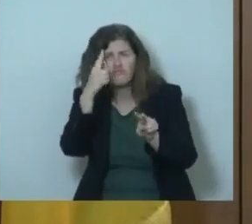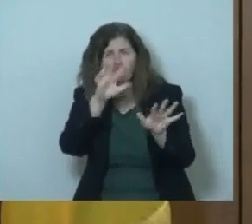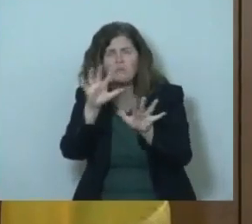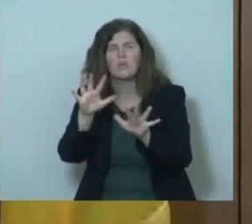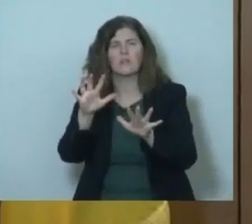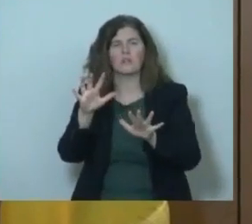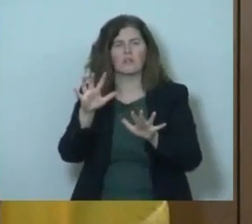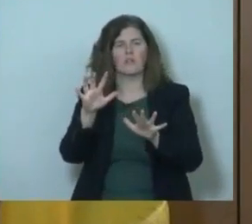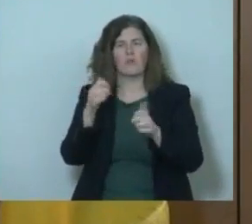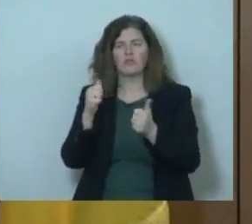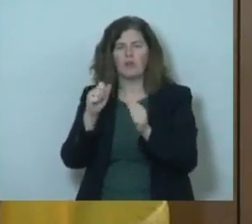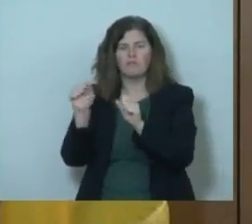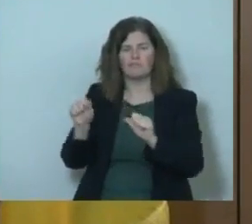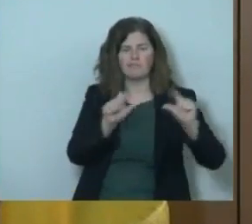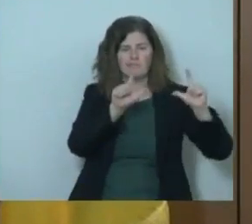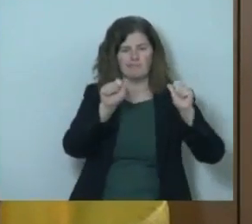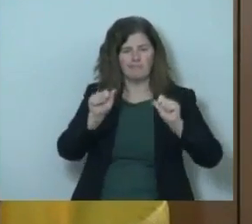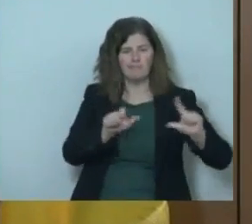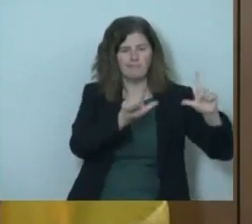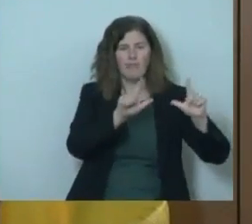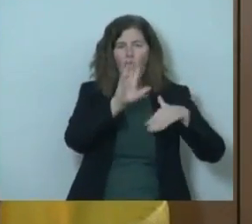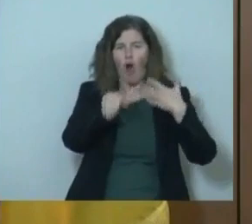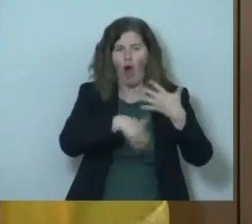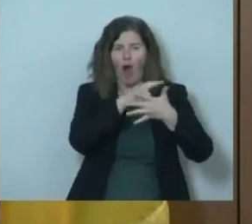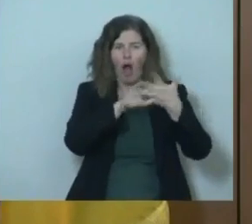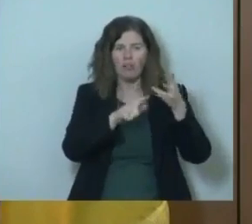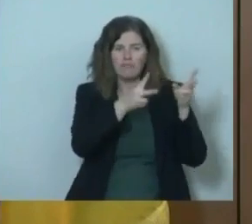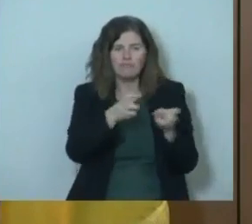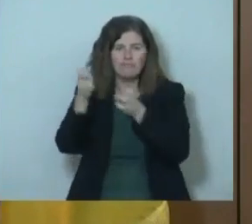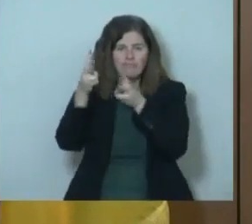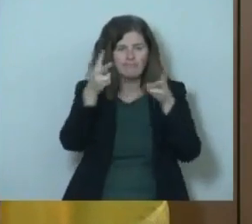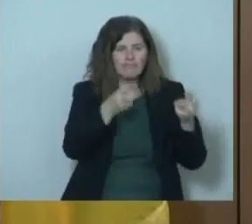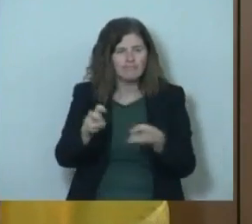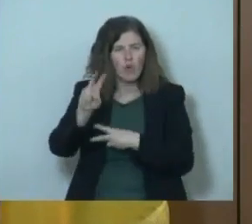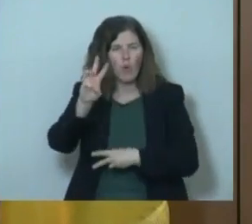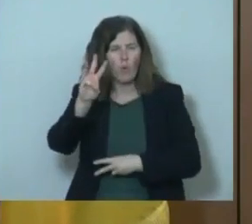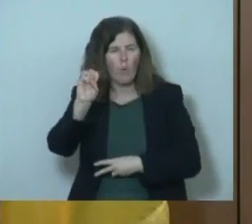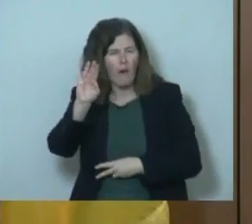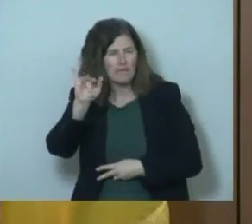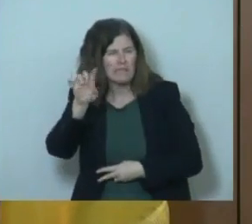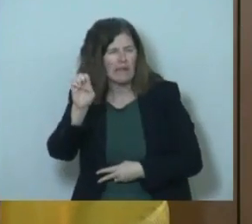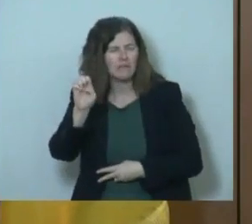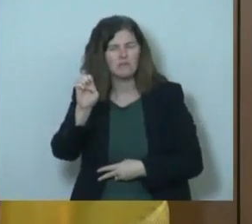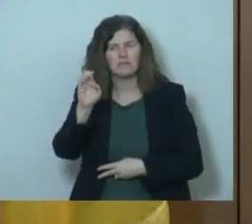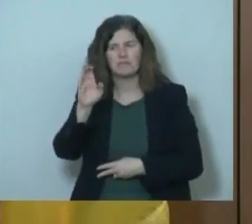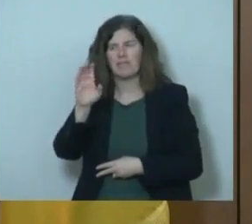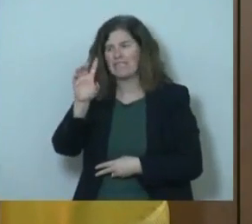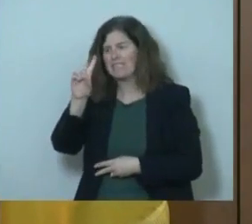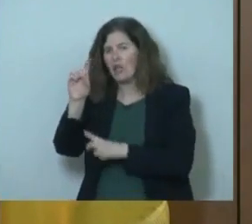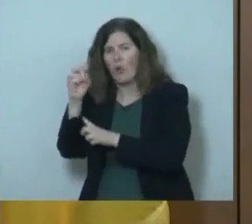IT MAKES ME FEEL LIKE I AM NOT THE ONLY ONE. WE WANT TO MAKE SURE YOU CAN FOLLOW ALONG AND SEE THE DATA.